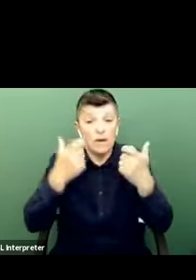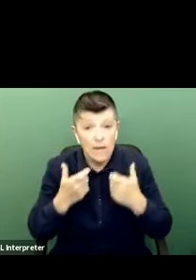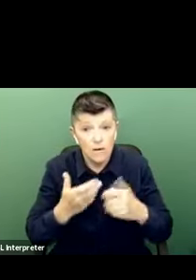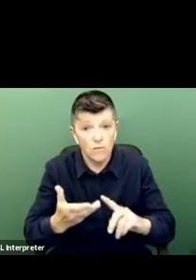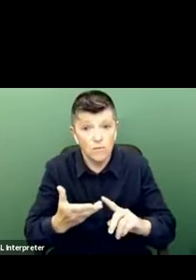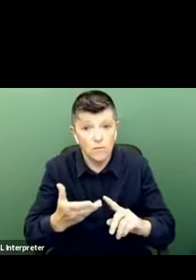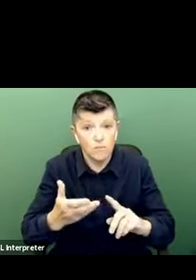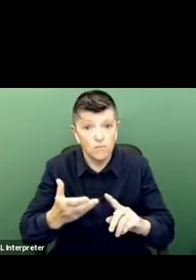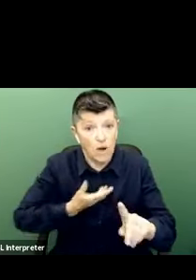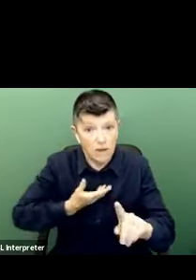with demand with legal rights,